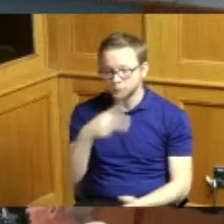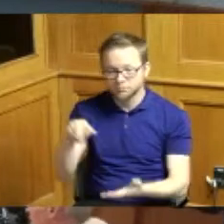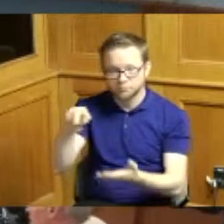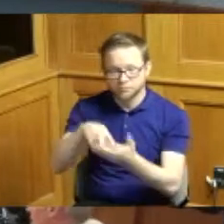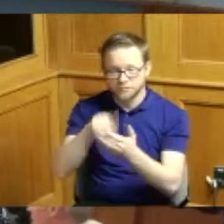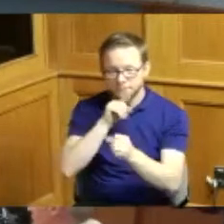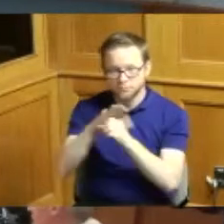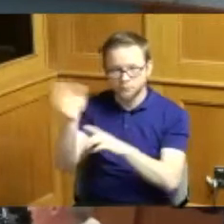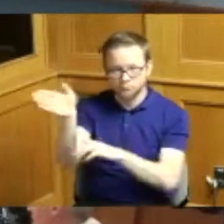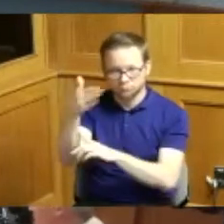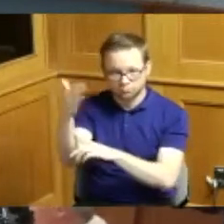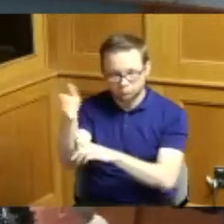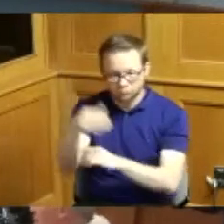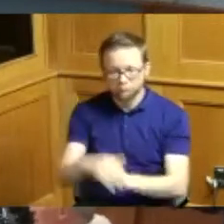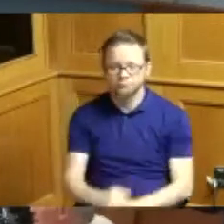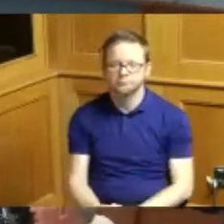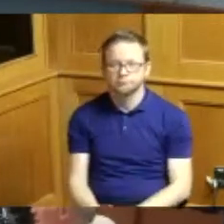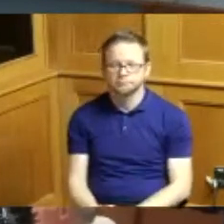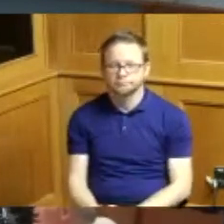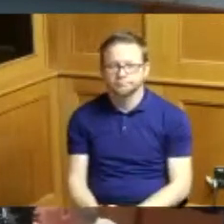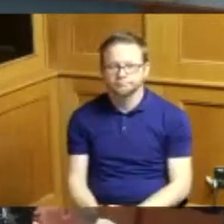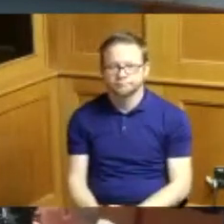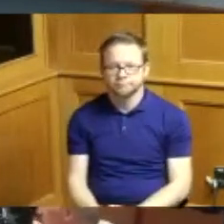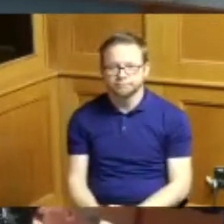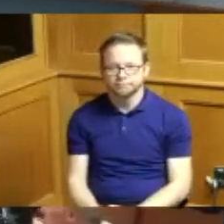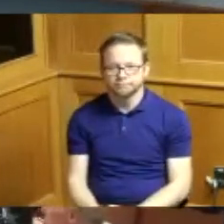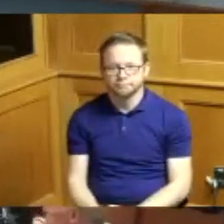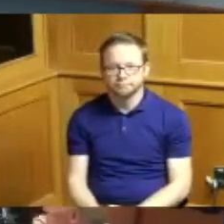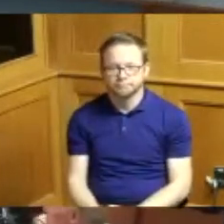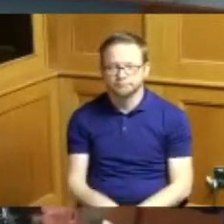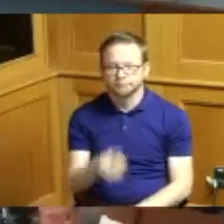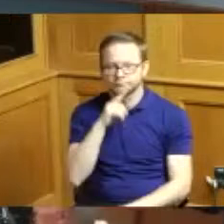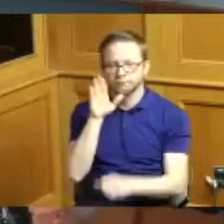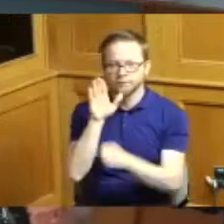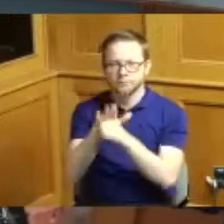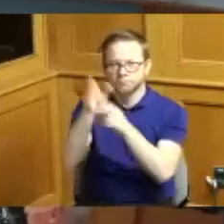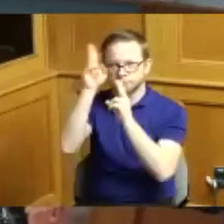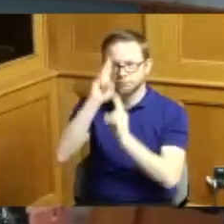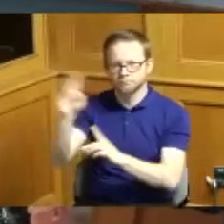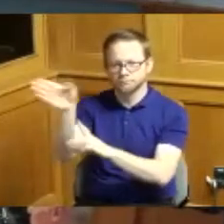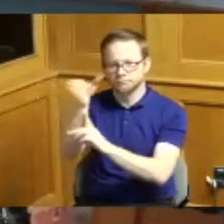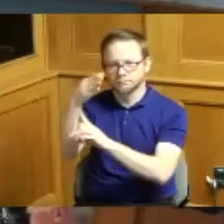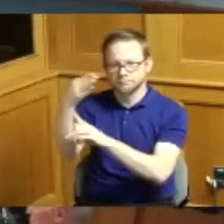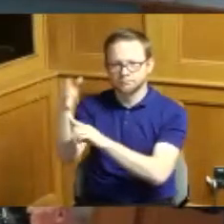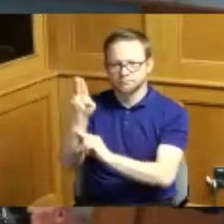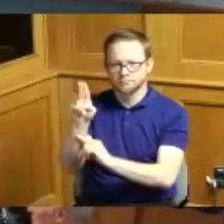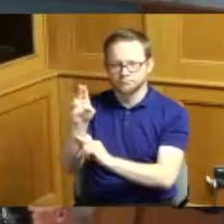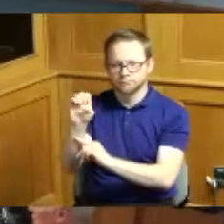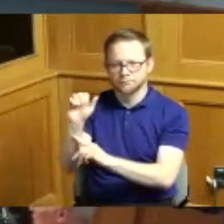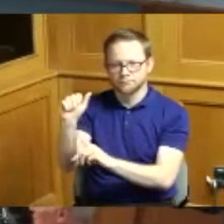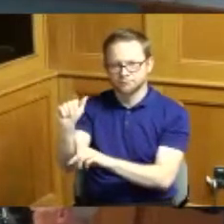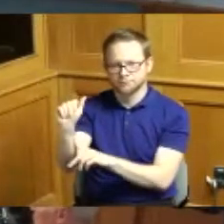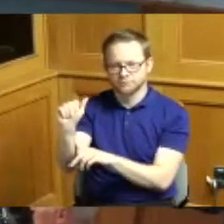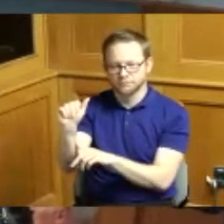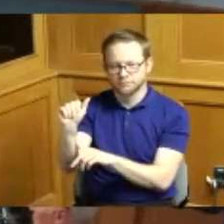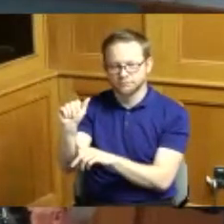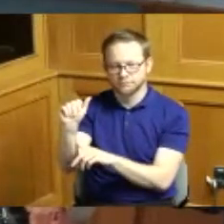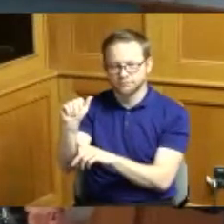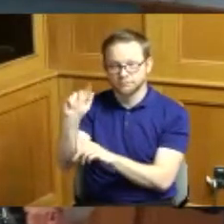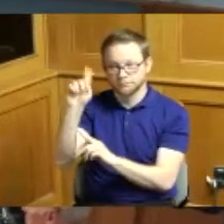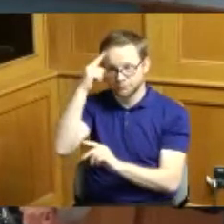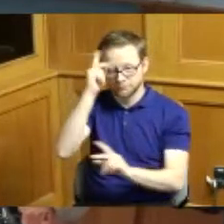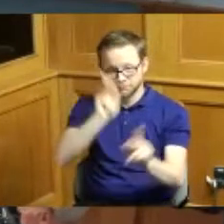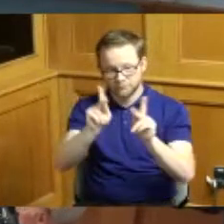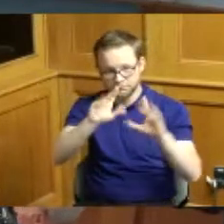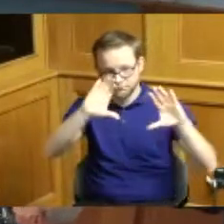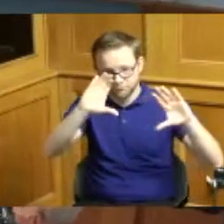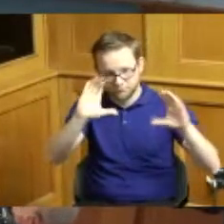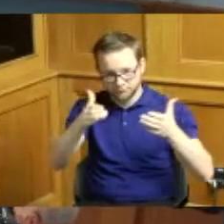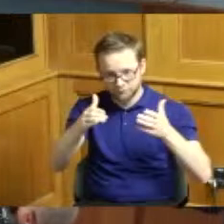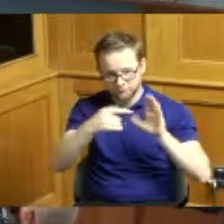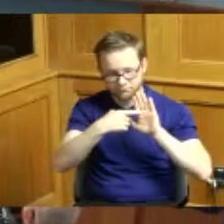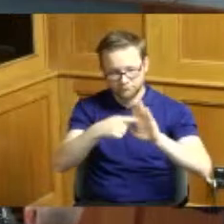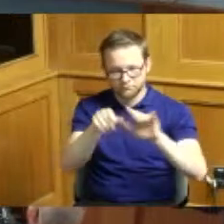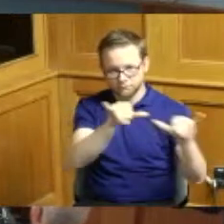allegiance life of the United States of America and to the republic